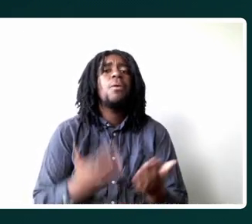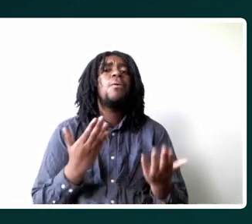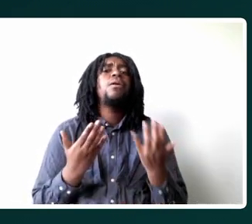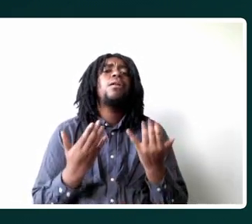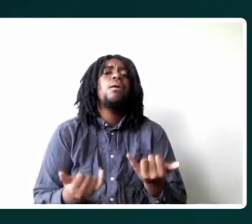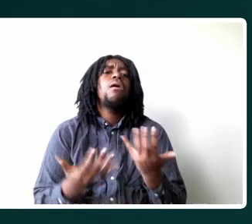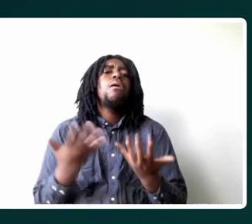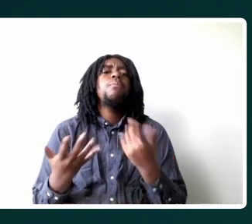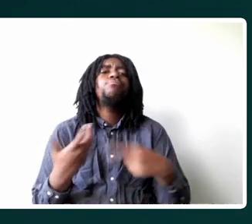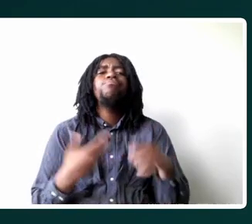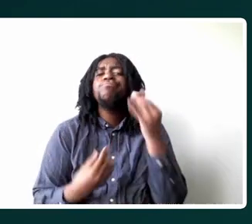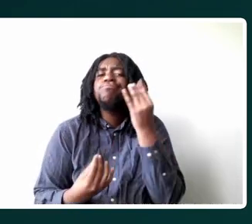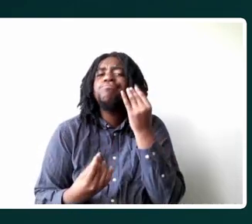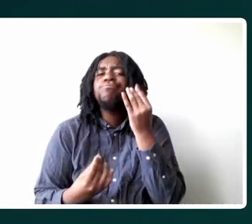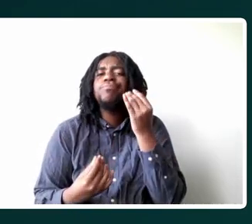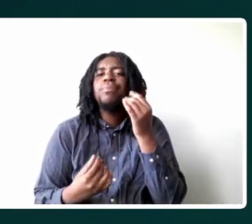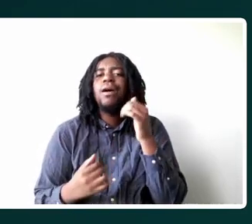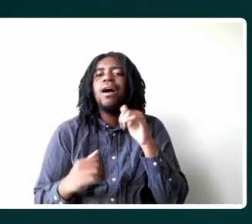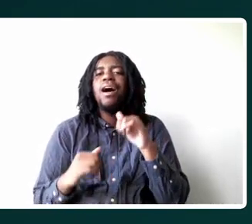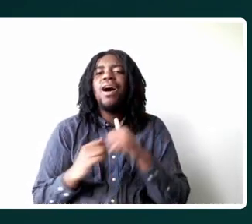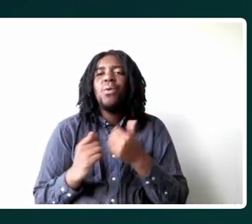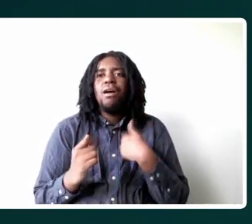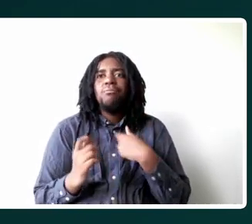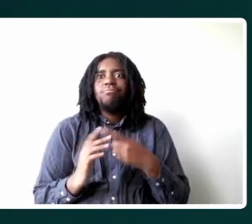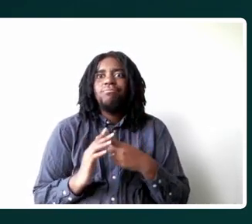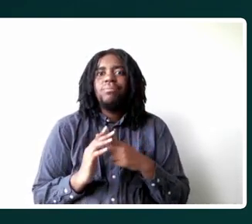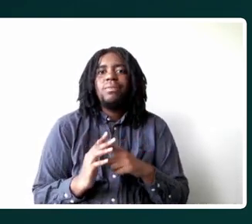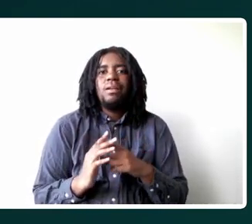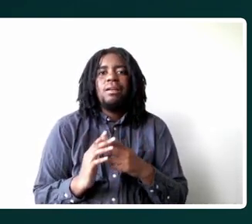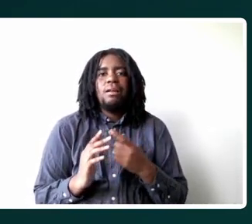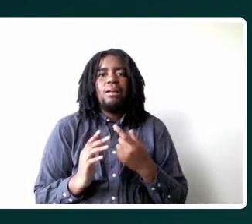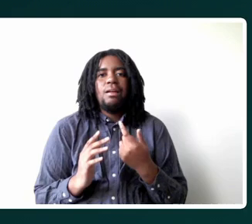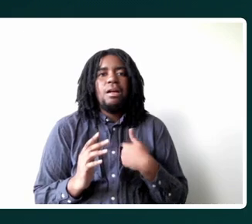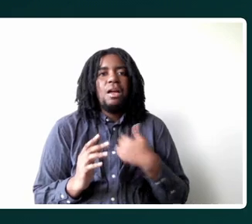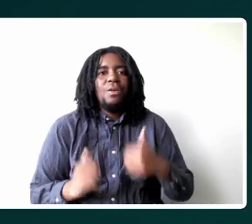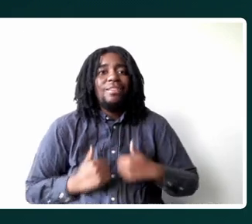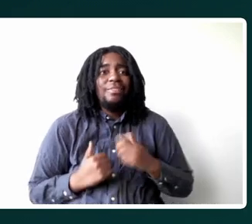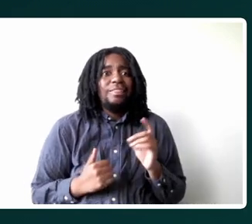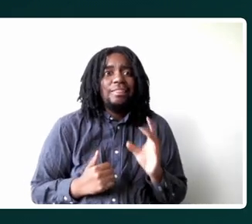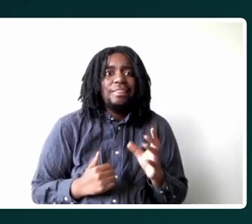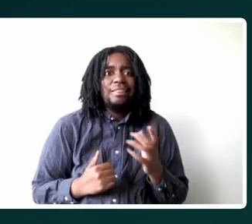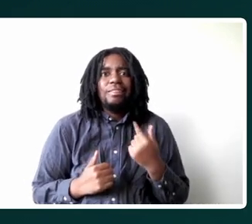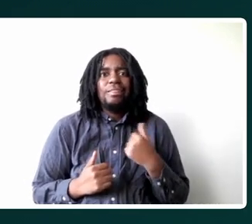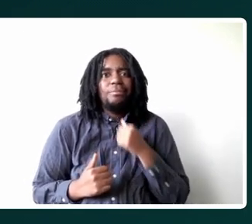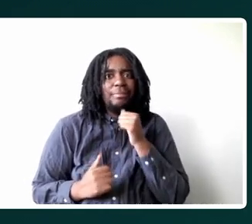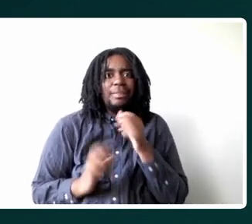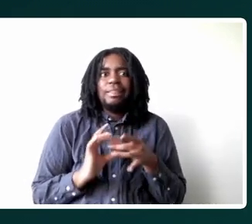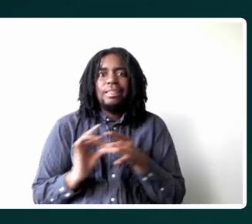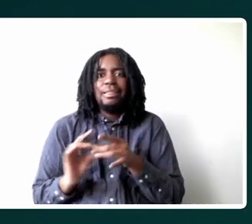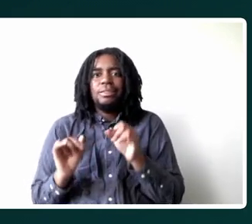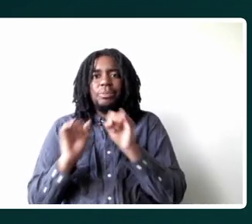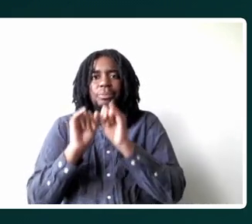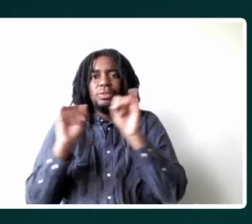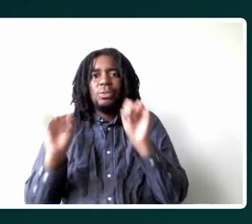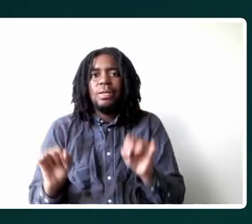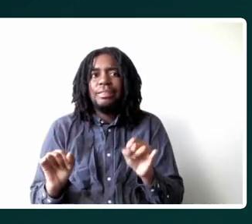how can I get started? I live in D.C. I don't have connections to the Smithsonian. But everyone can